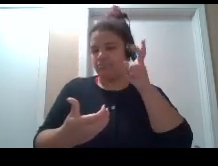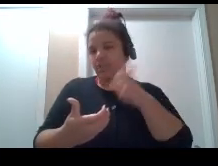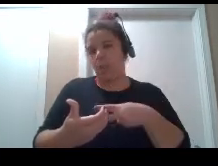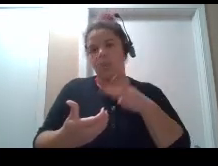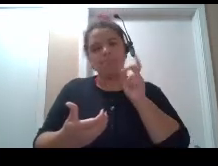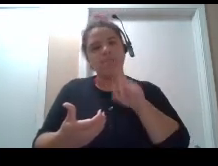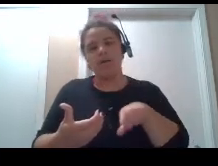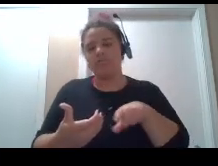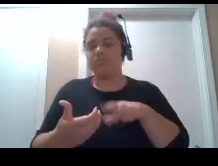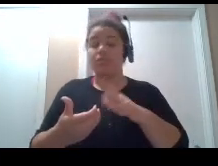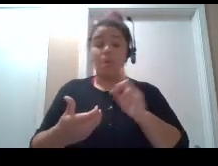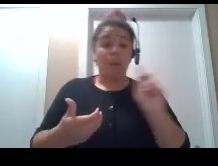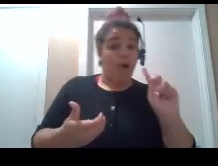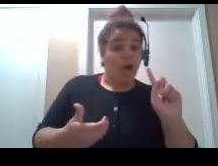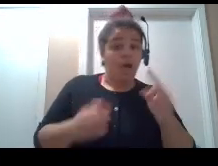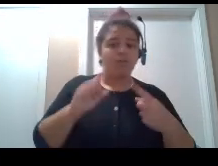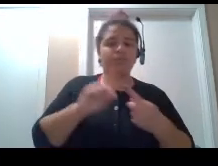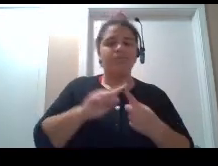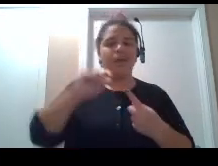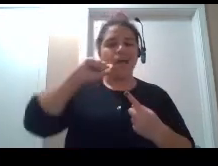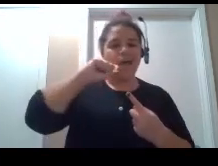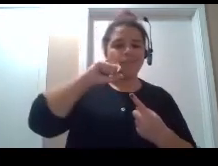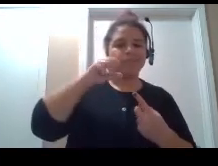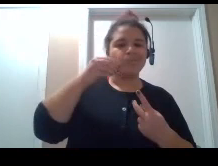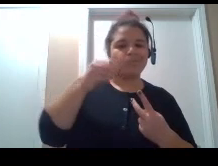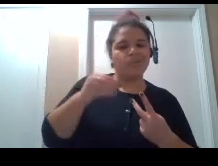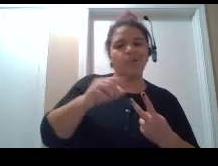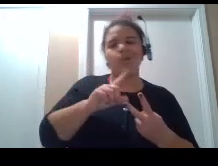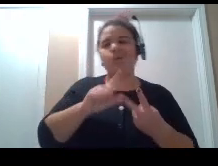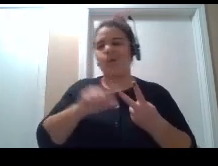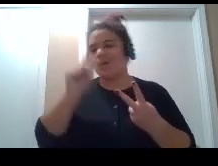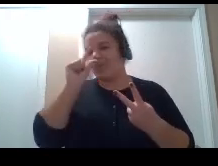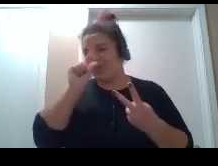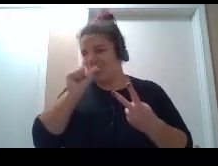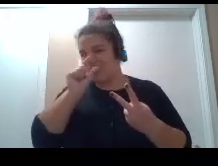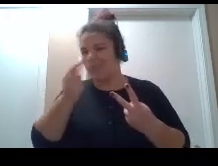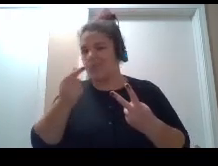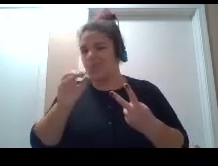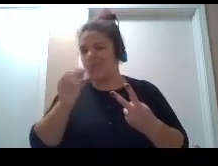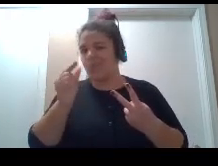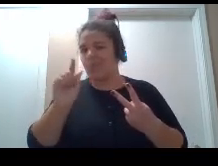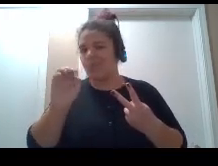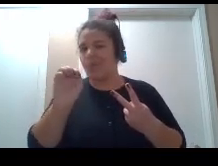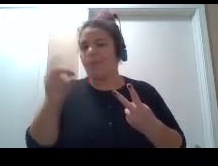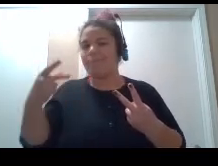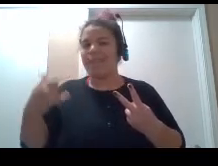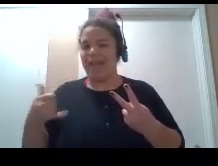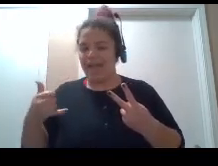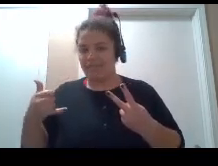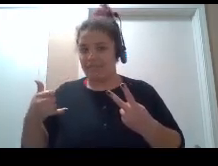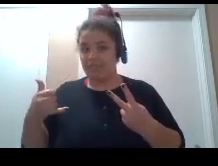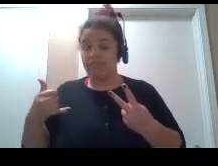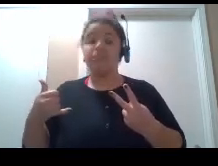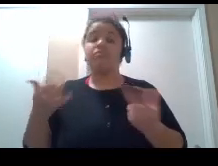App Store or the Google Play Store. Meetings are available in iOS and Android now, and